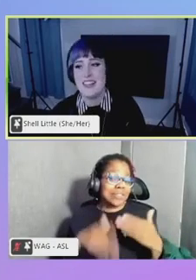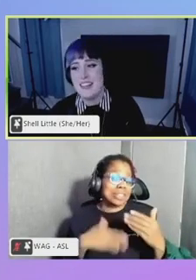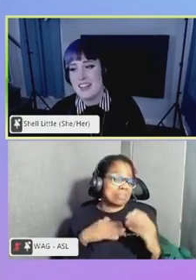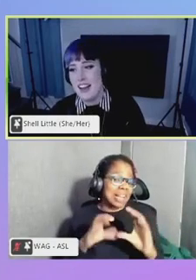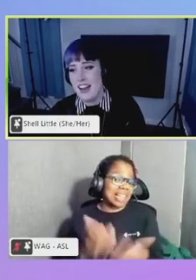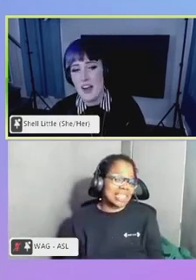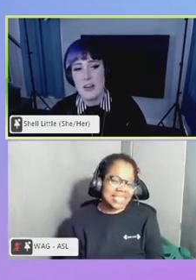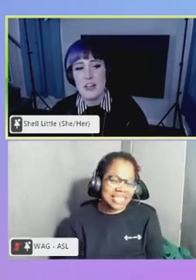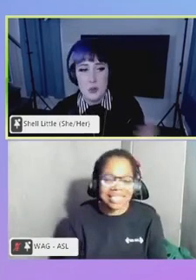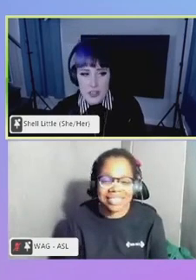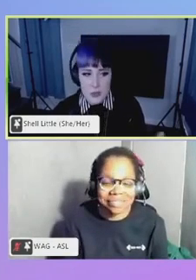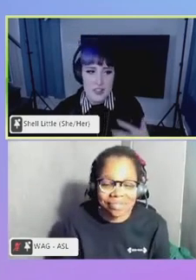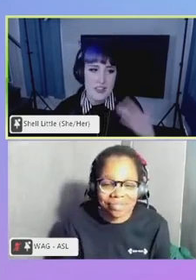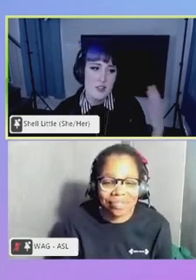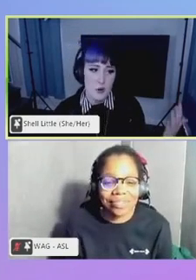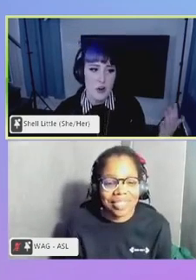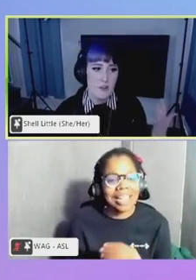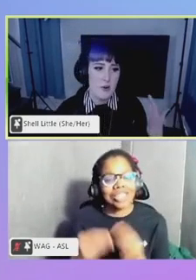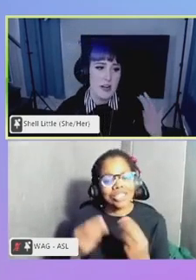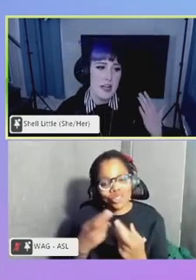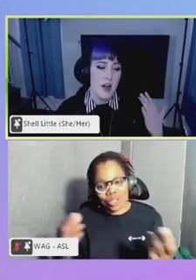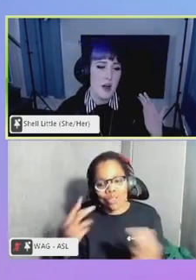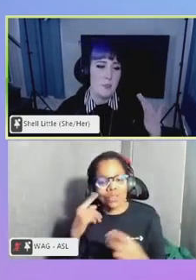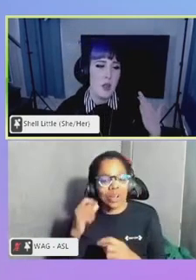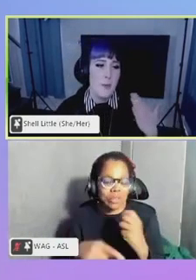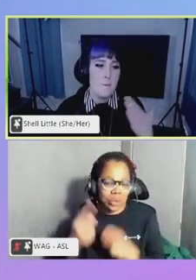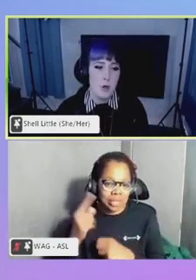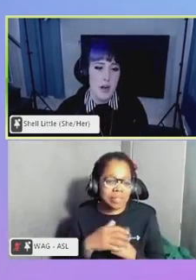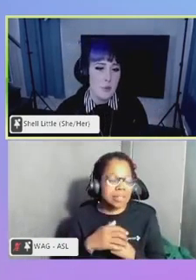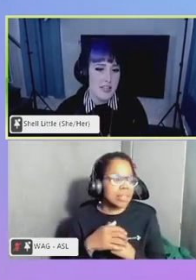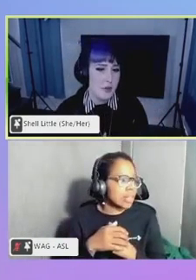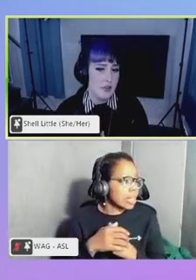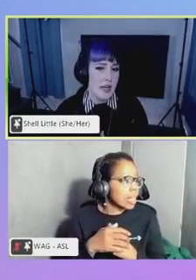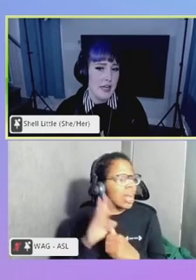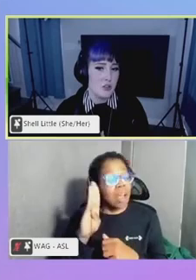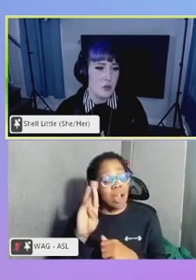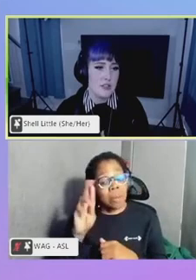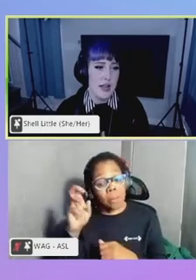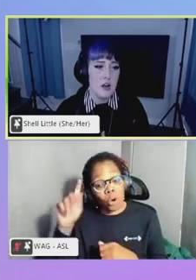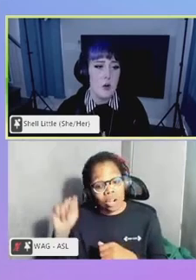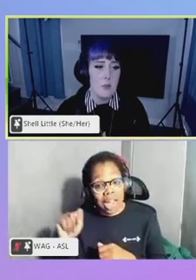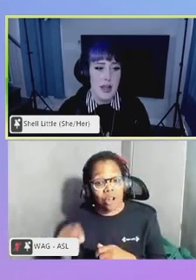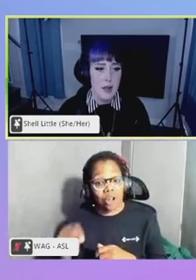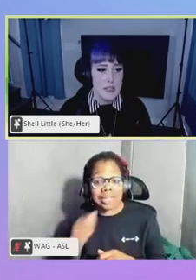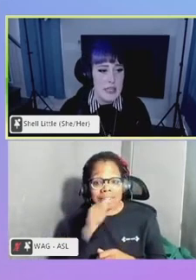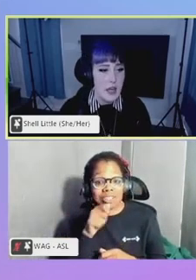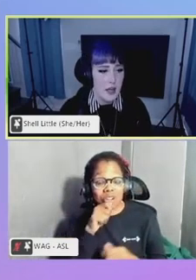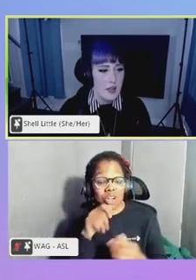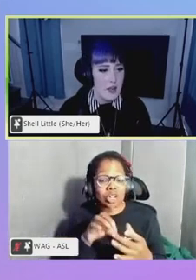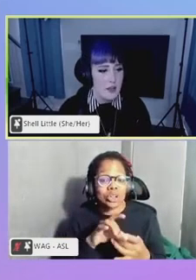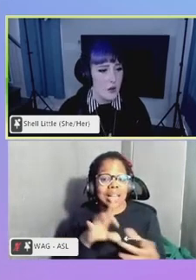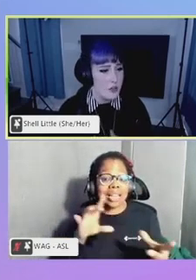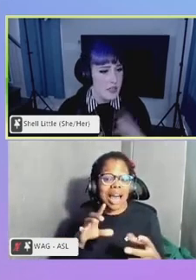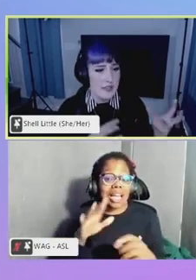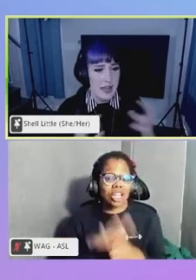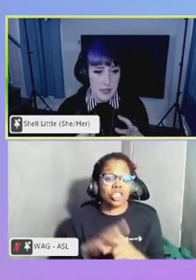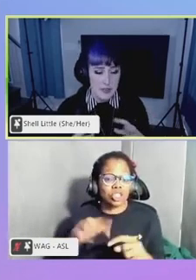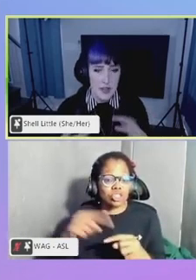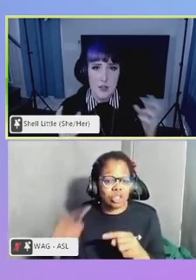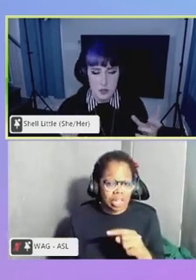I will continue to do private speaking via conference or corporate. On my website, you can find at the bottom, there